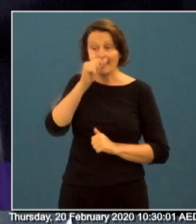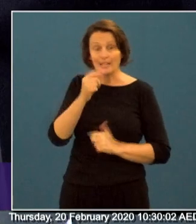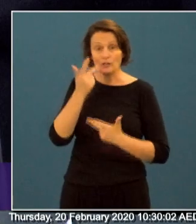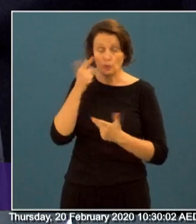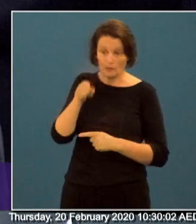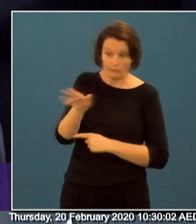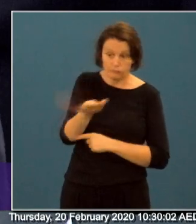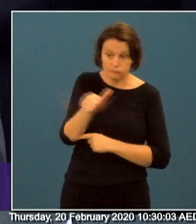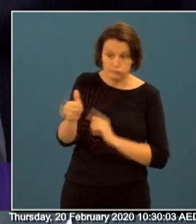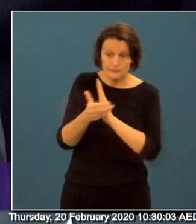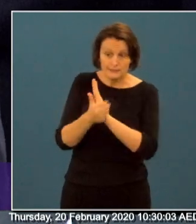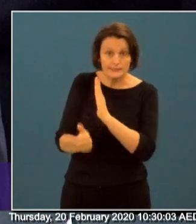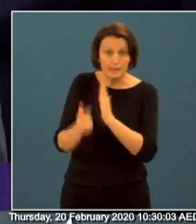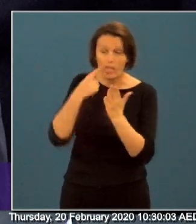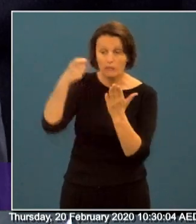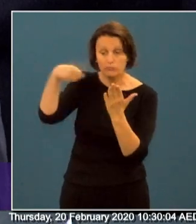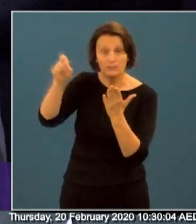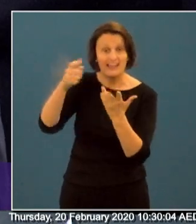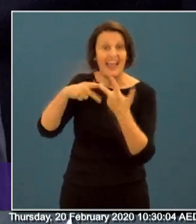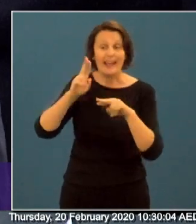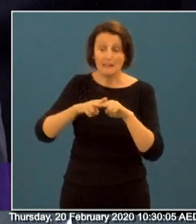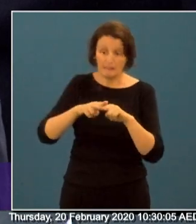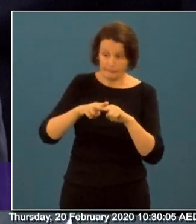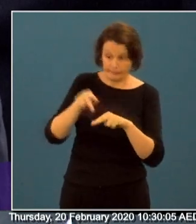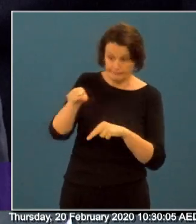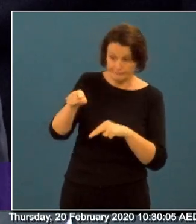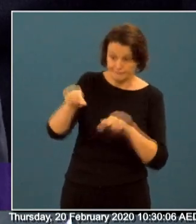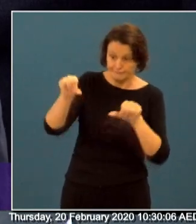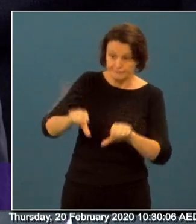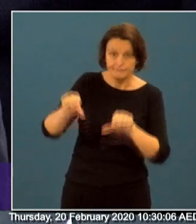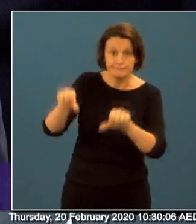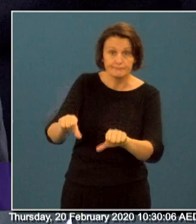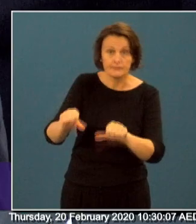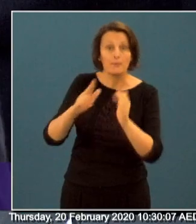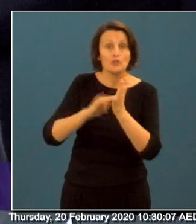So if they don't stack up, they don't get accredited and then there's a problem. Yes.